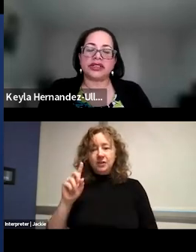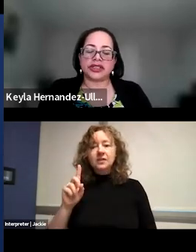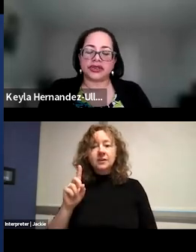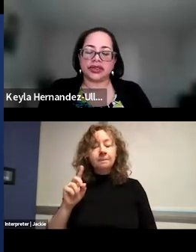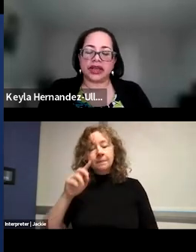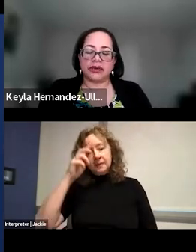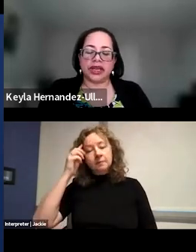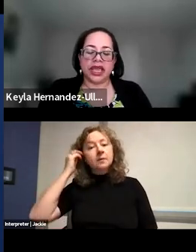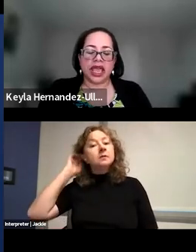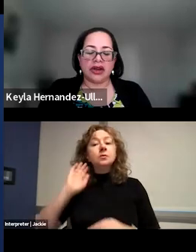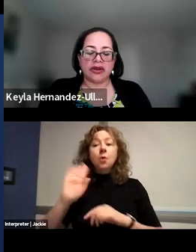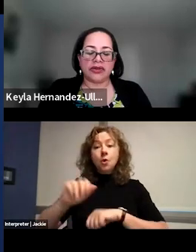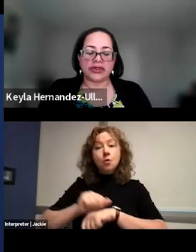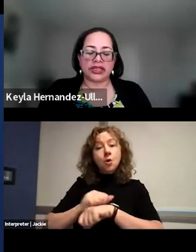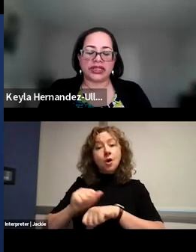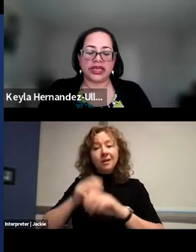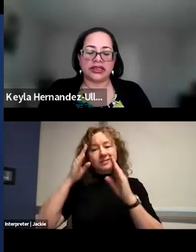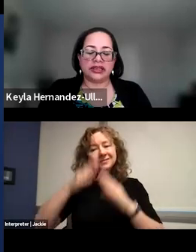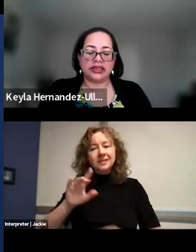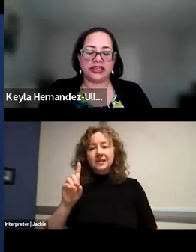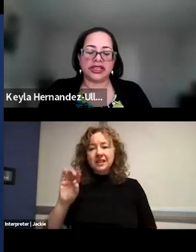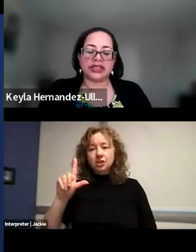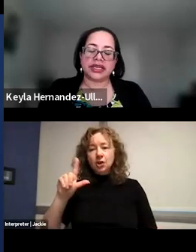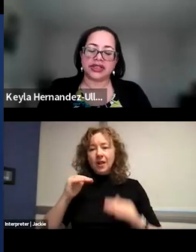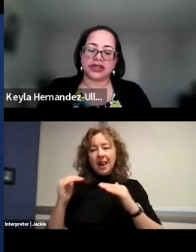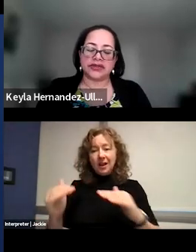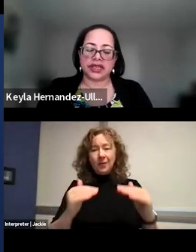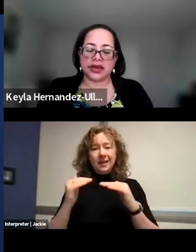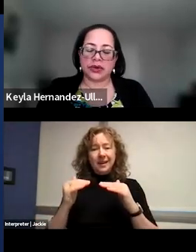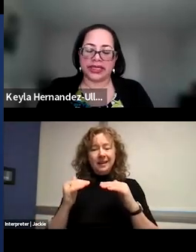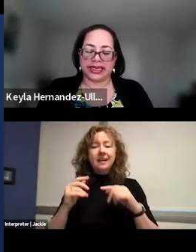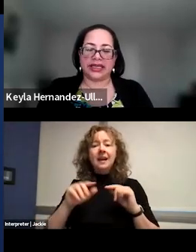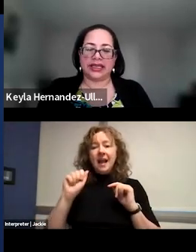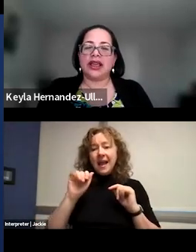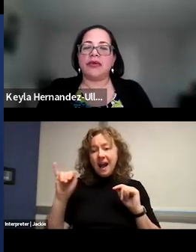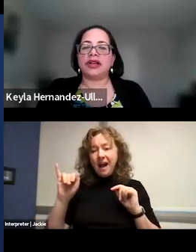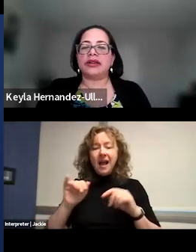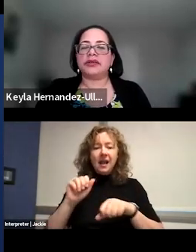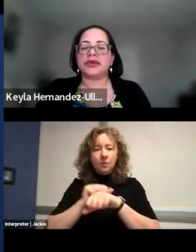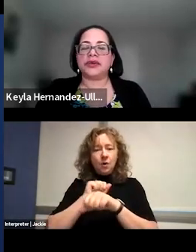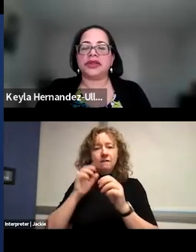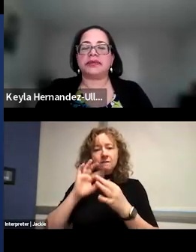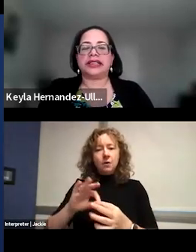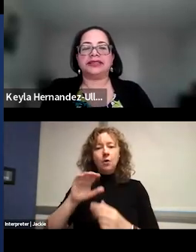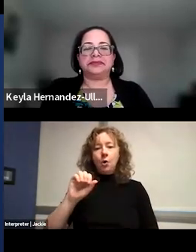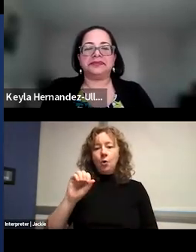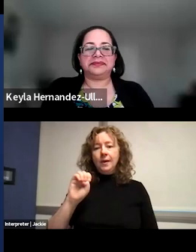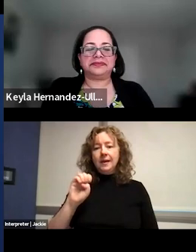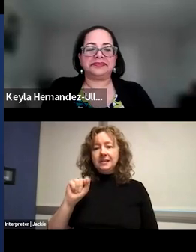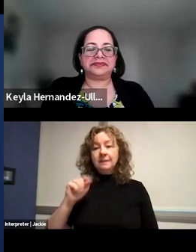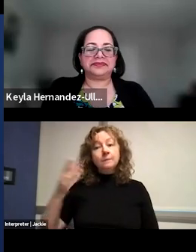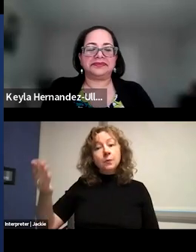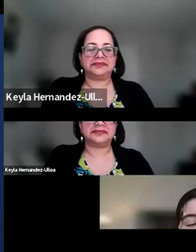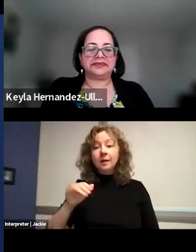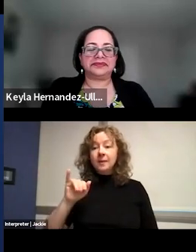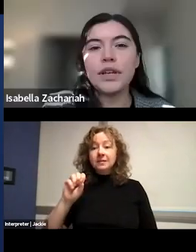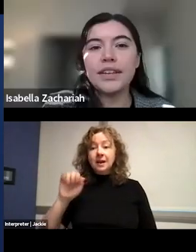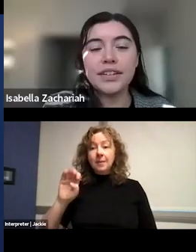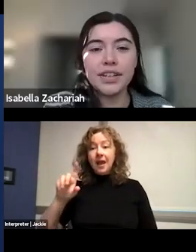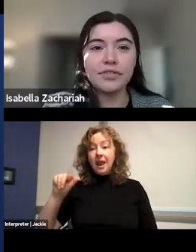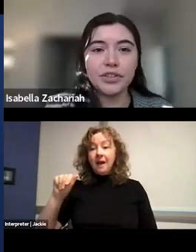Keyla Hernandez-Ulloa: In her current role she focuses on digital equity and artificial intelligence initiatives in Oet. Welcome to Isabella.